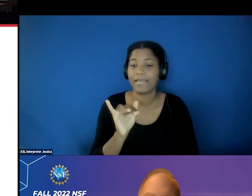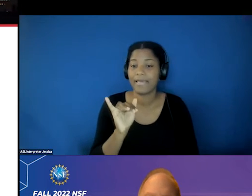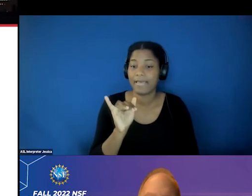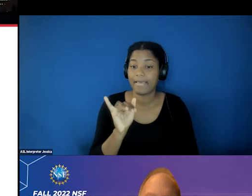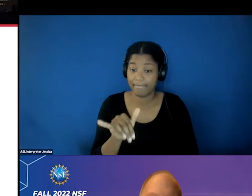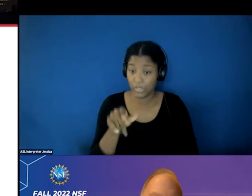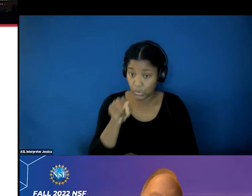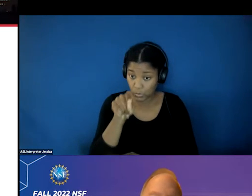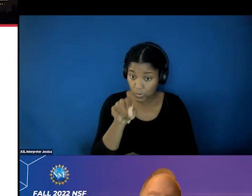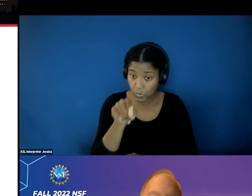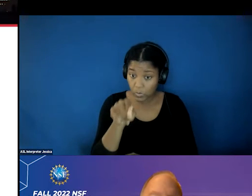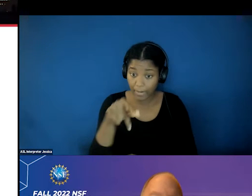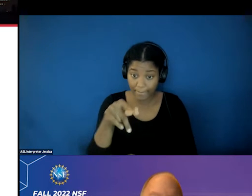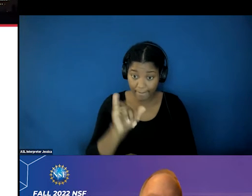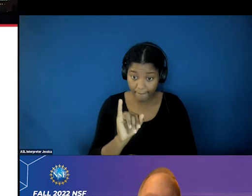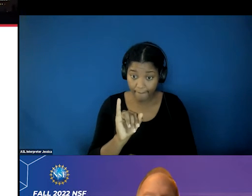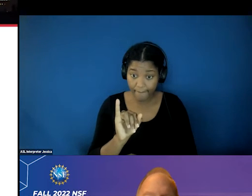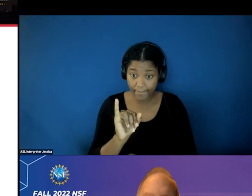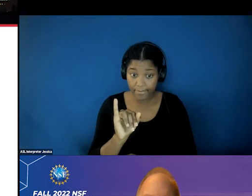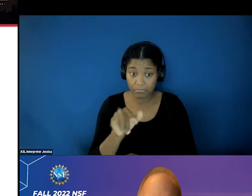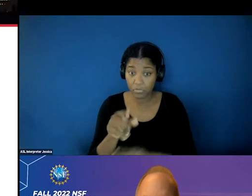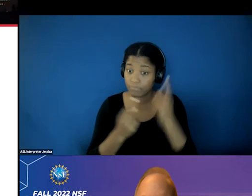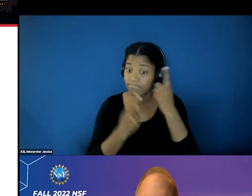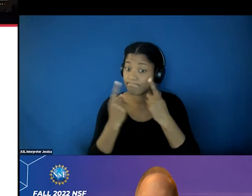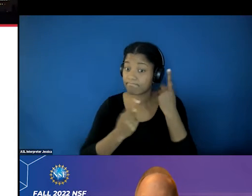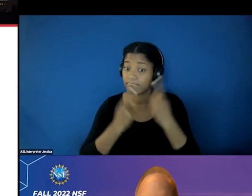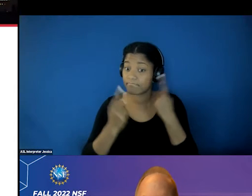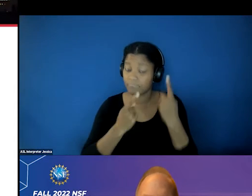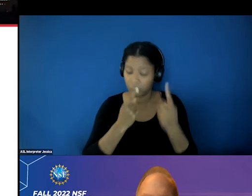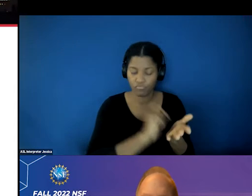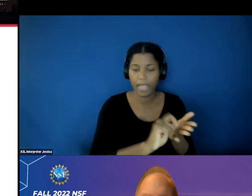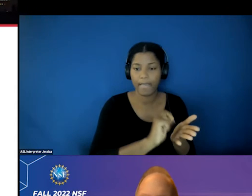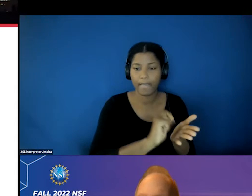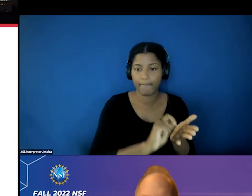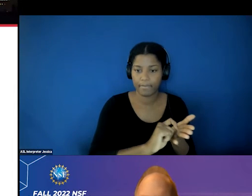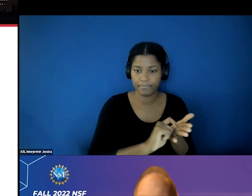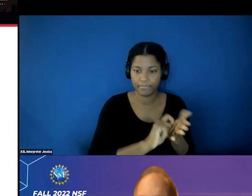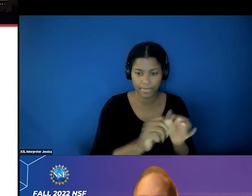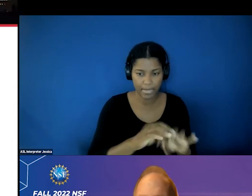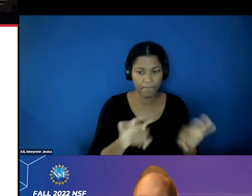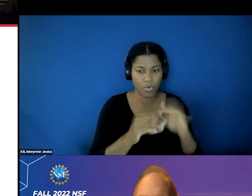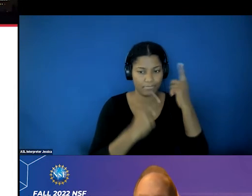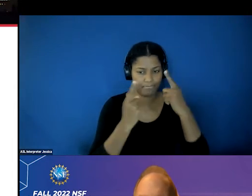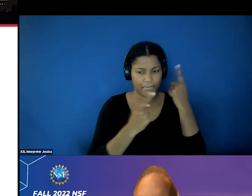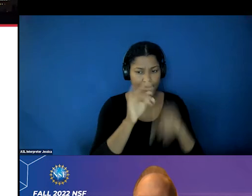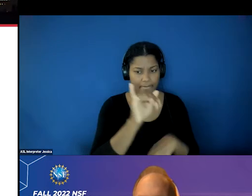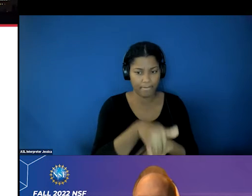you as a PI are considering when you're writing a proposal, but it's definitely a concern